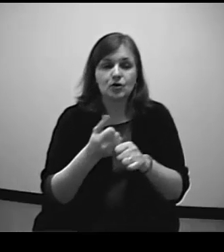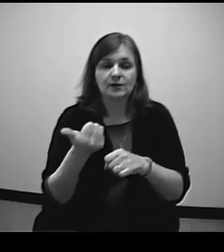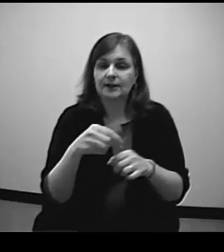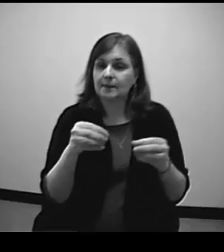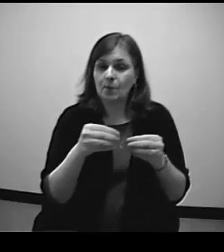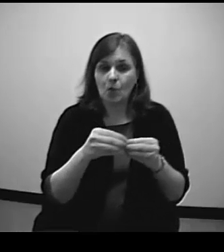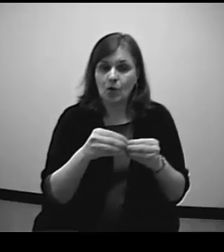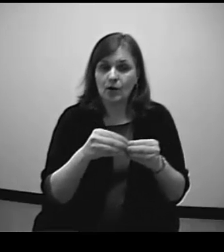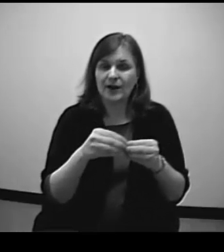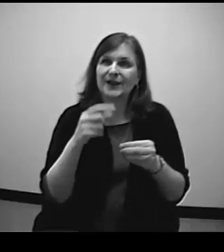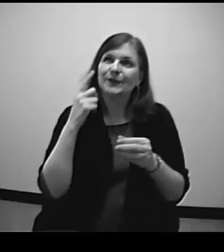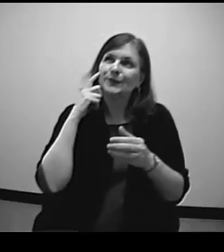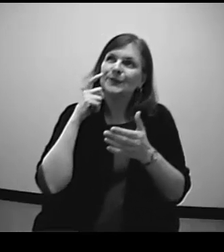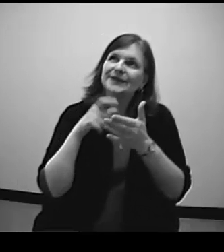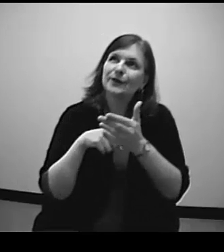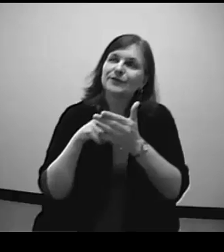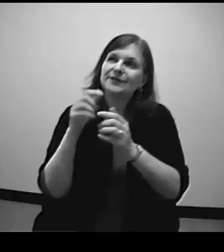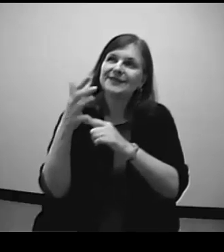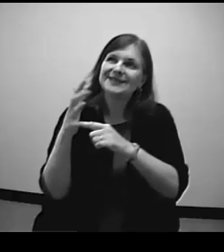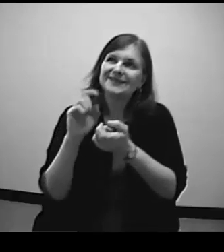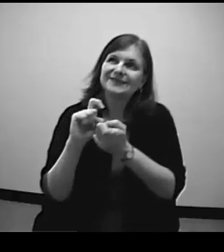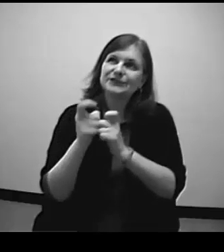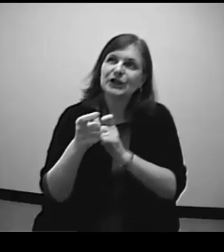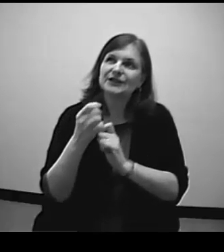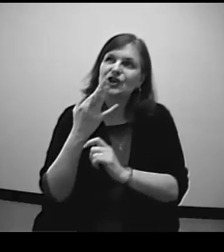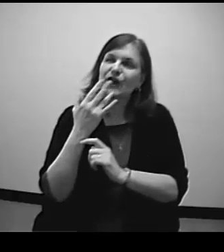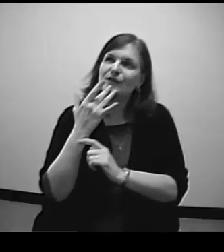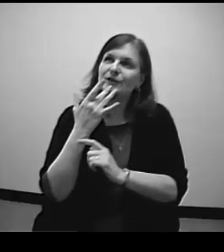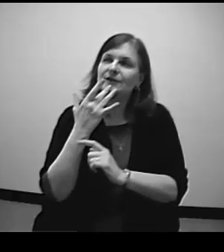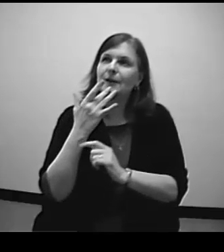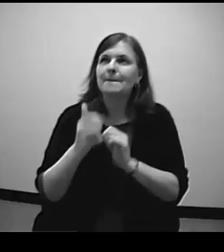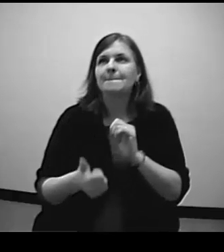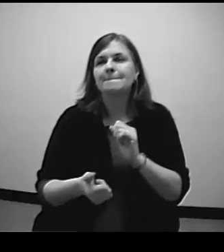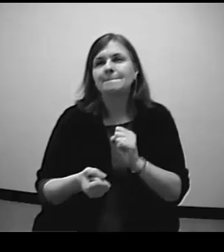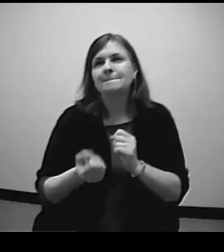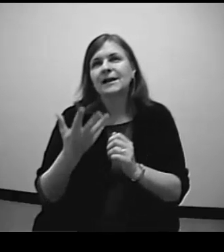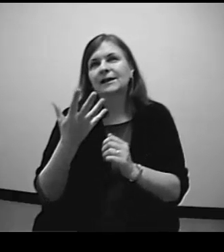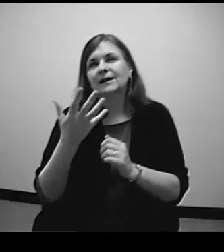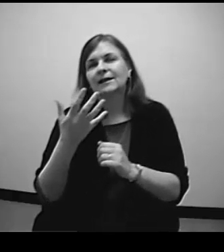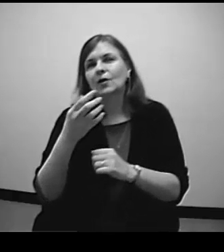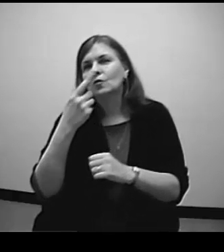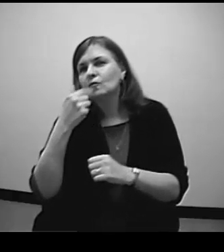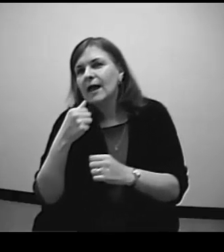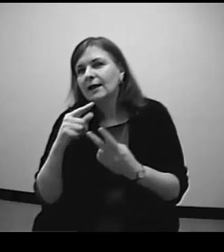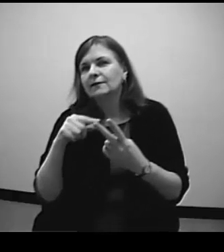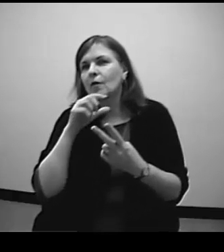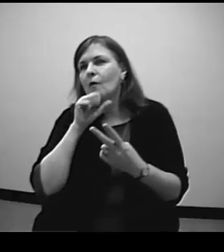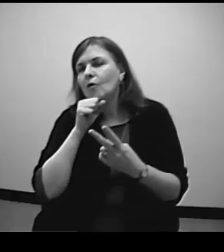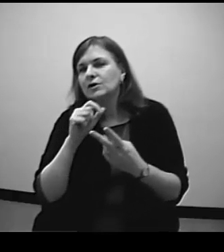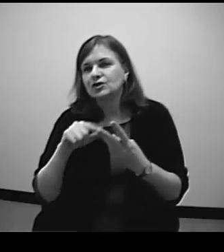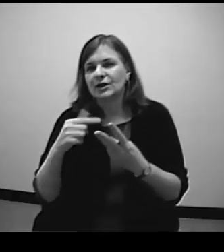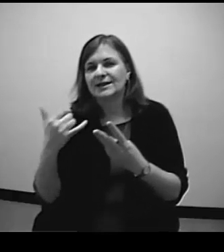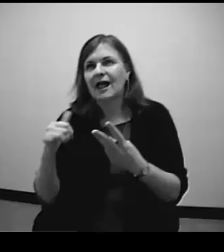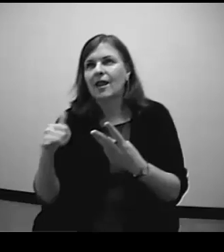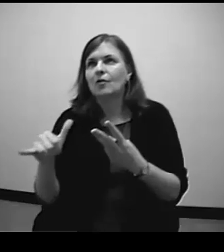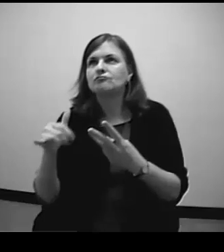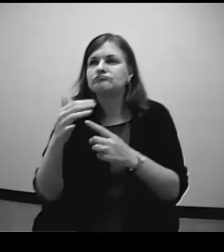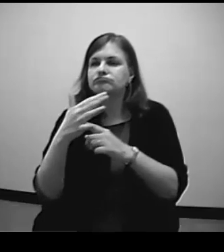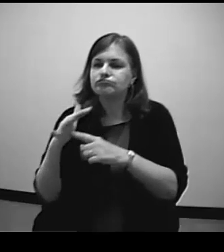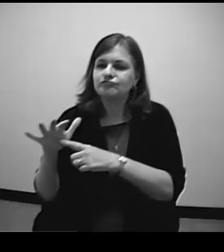we start to see the pretty colors of that leaves many times are reds and oranges and yellows